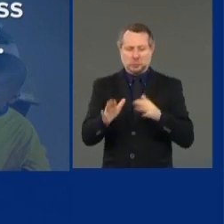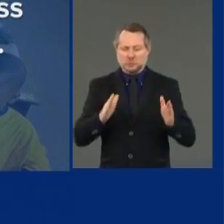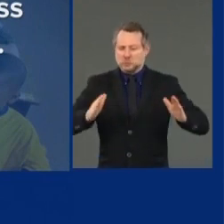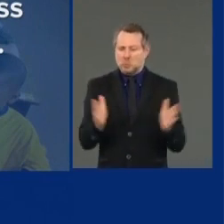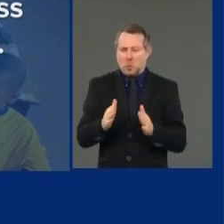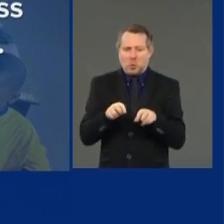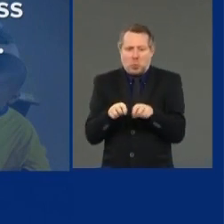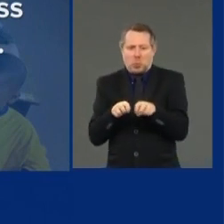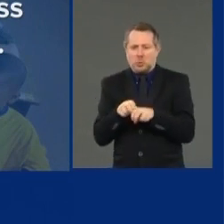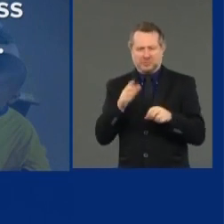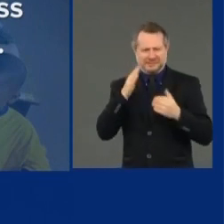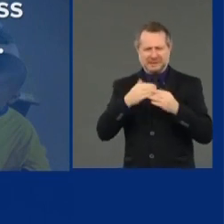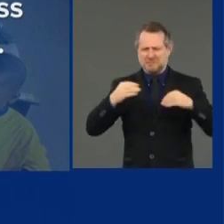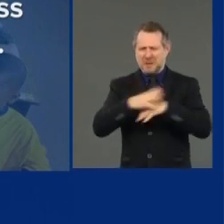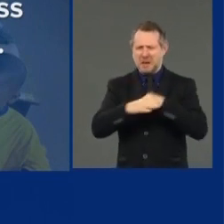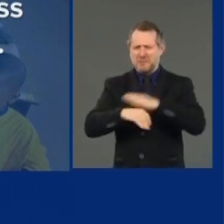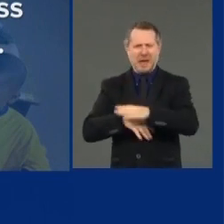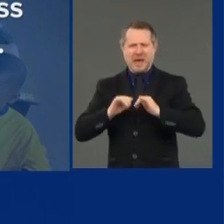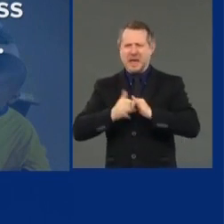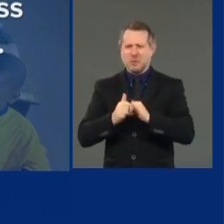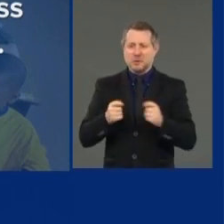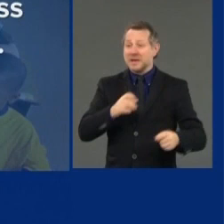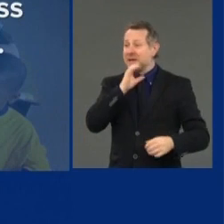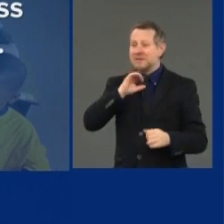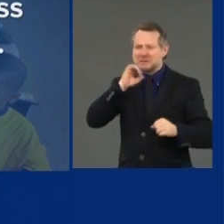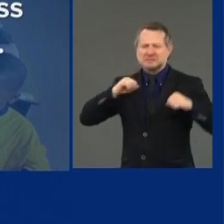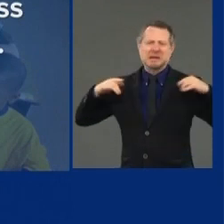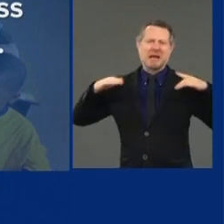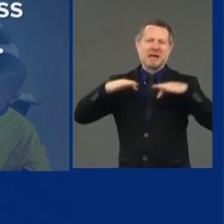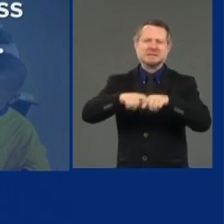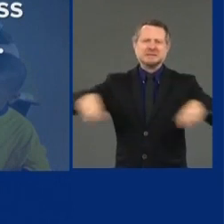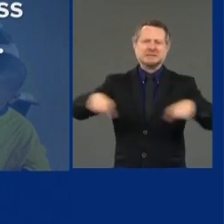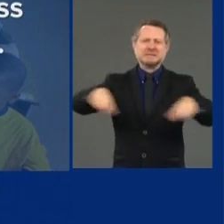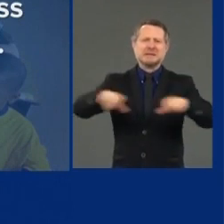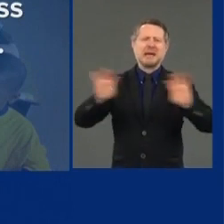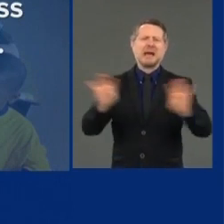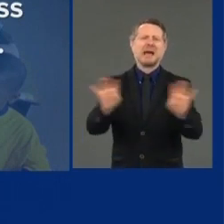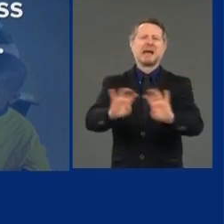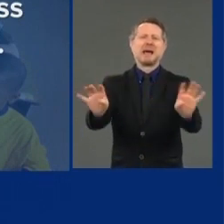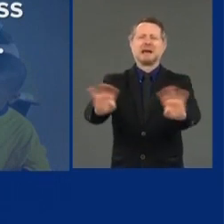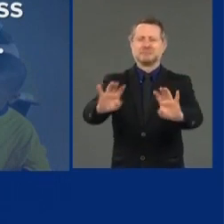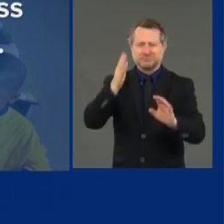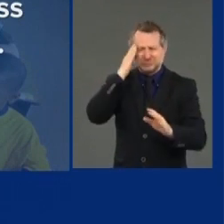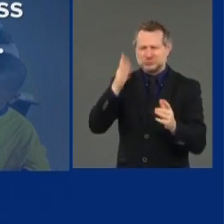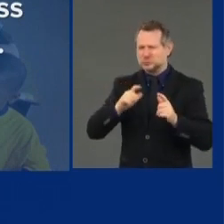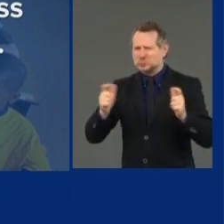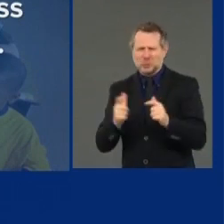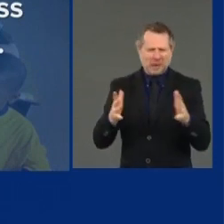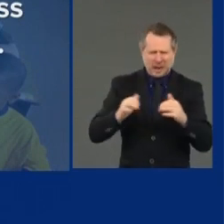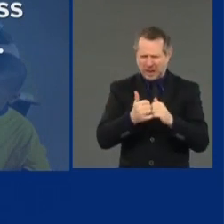CLASSROOMS, HOW DO YOU REDUCE